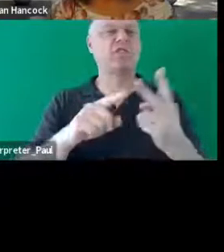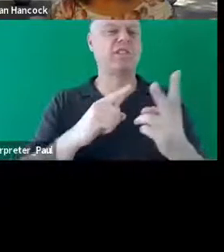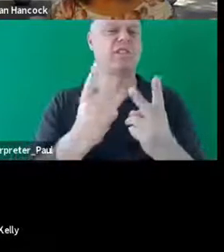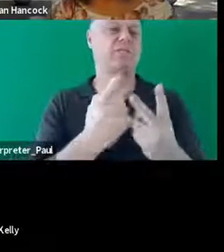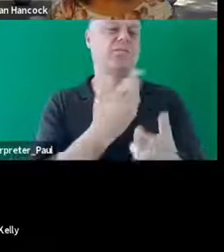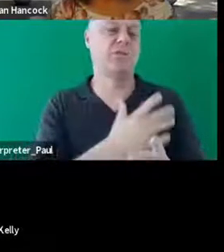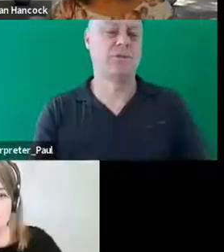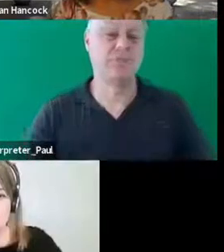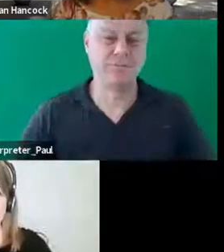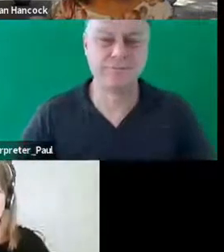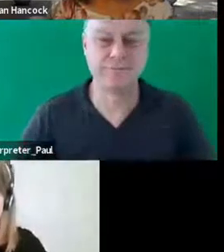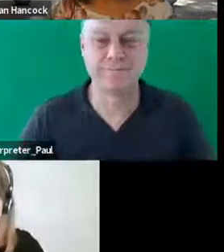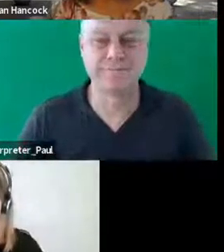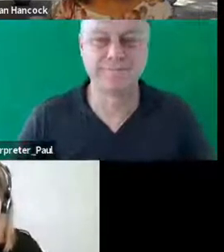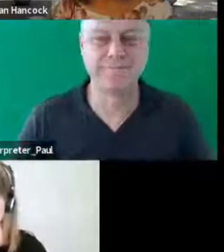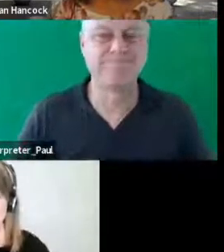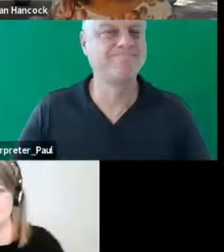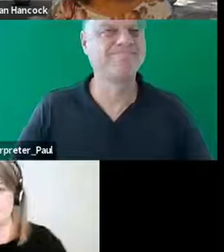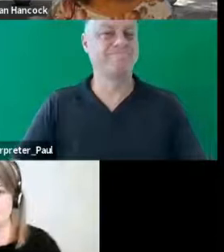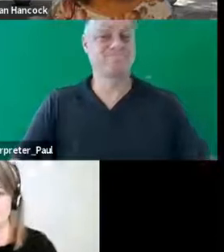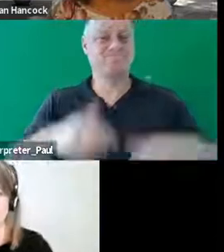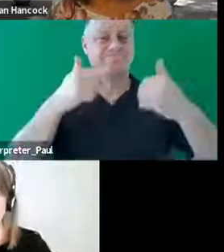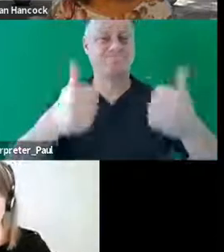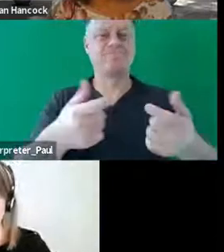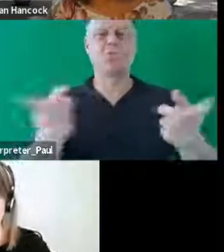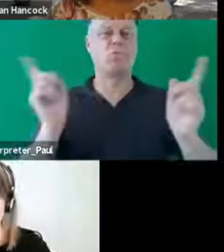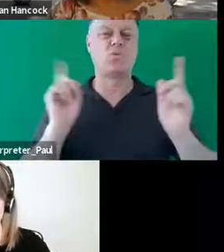And, again, I think that’s something we’d all echo and a wonderful